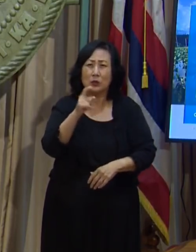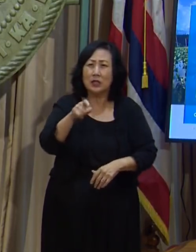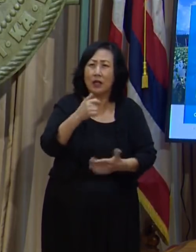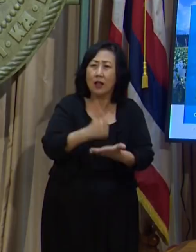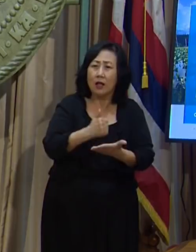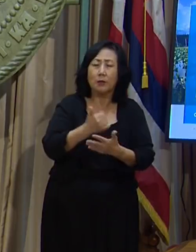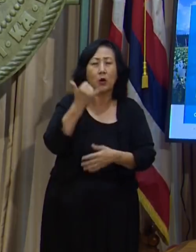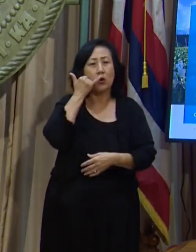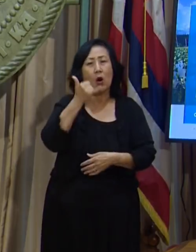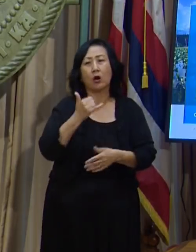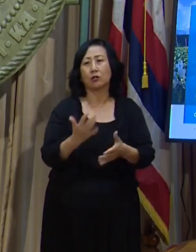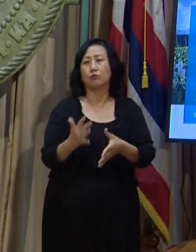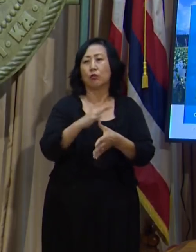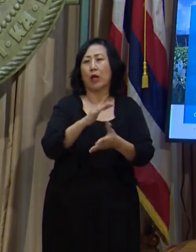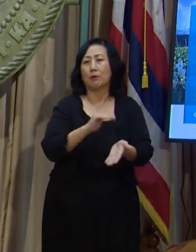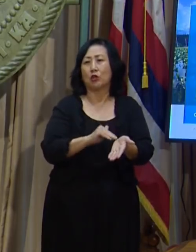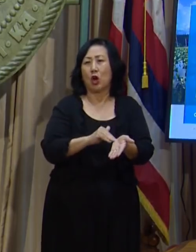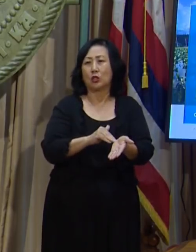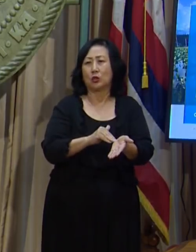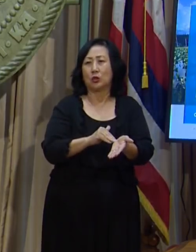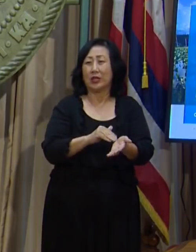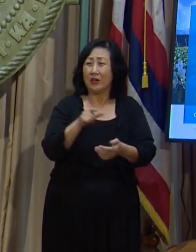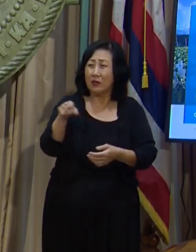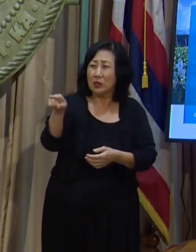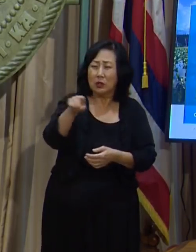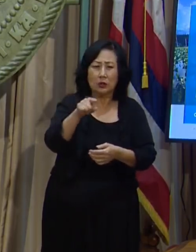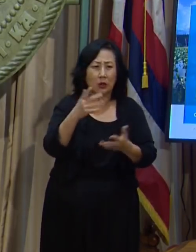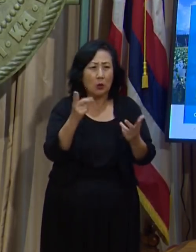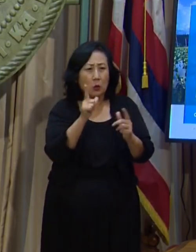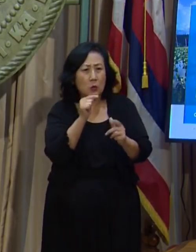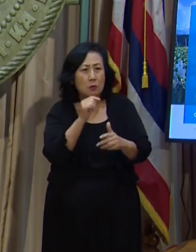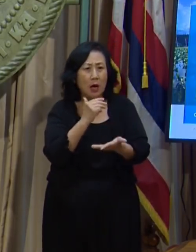OUT THE HEALTH CARE THEY NEED. FOR OUTPATIENTS, PLEASE CALL